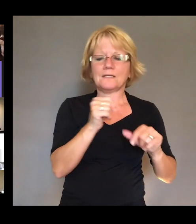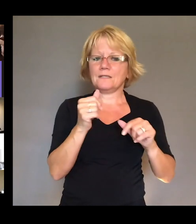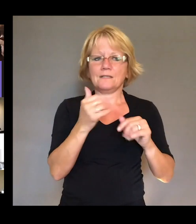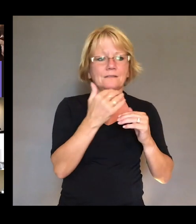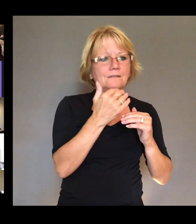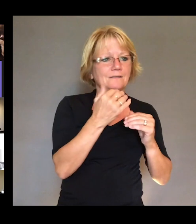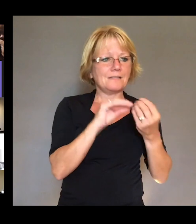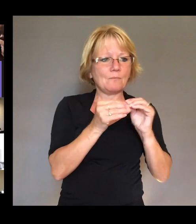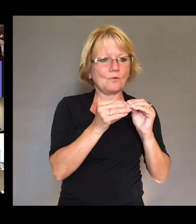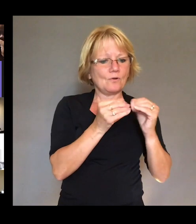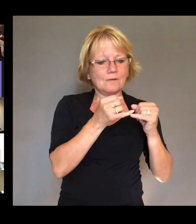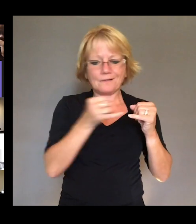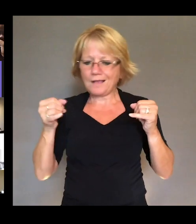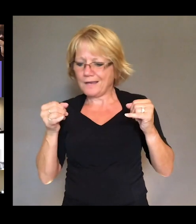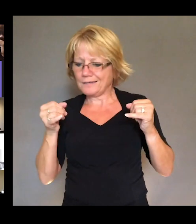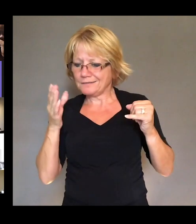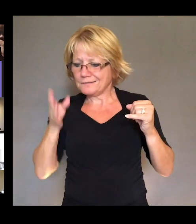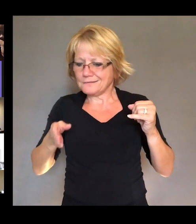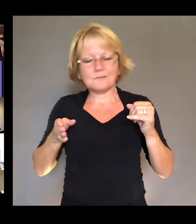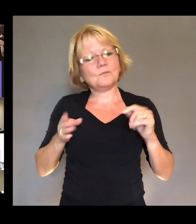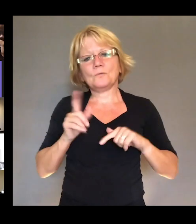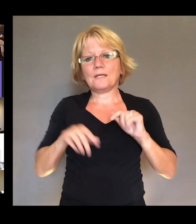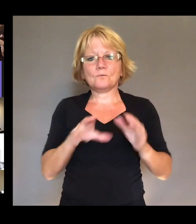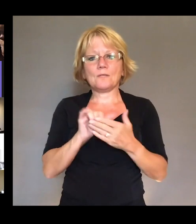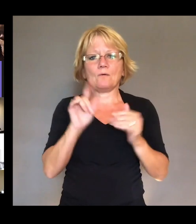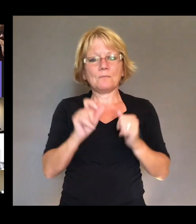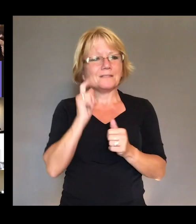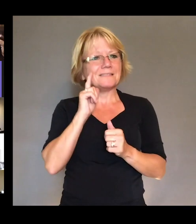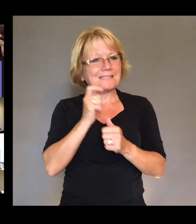We have to all take our areas of expertise, the school psych, the special ed teacher.